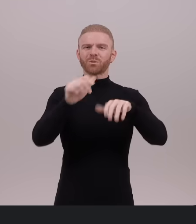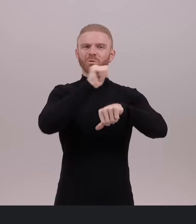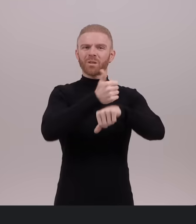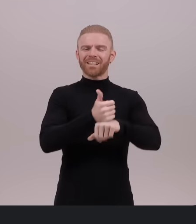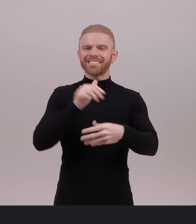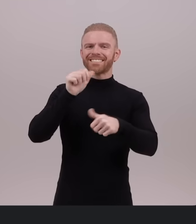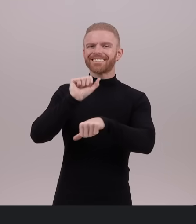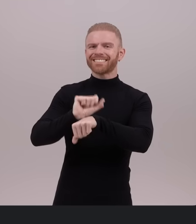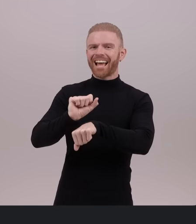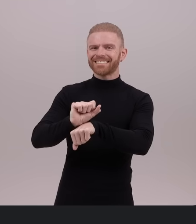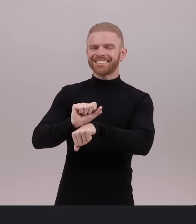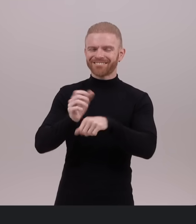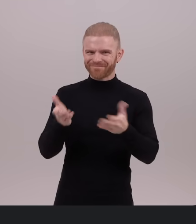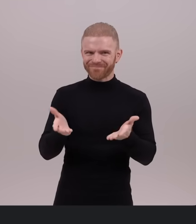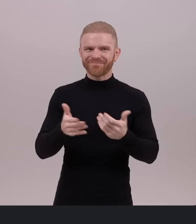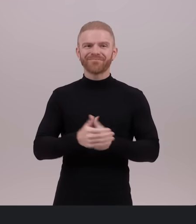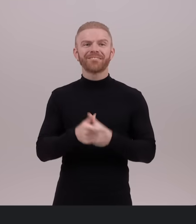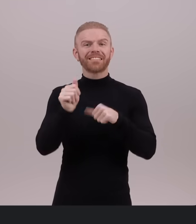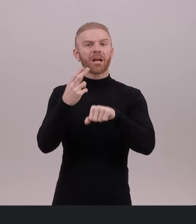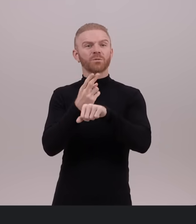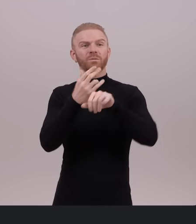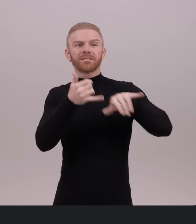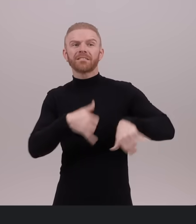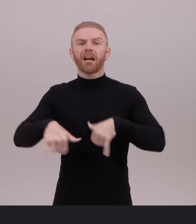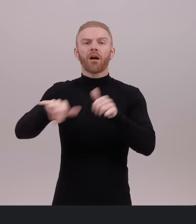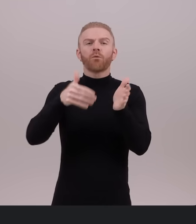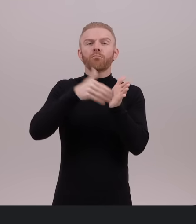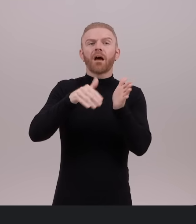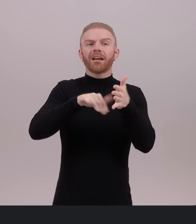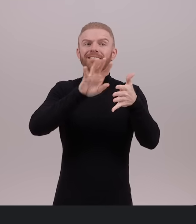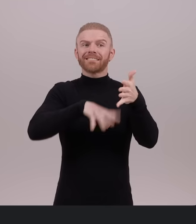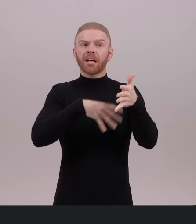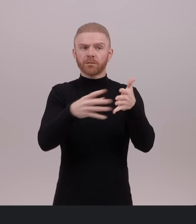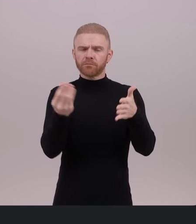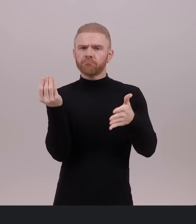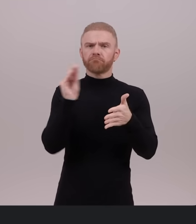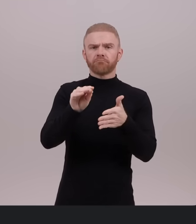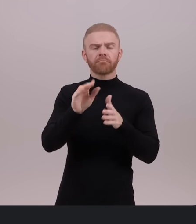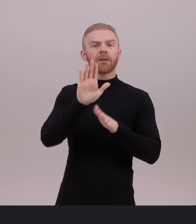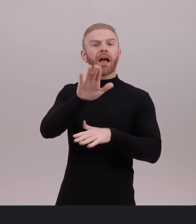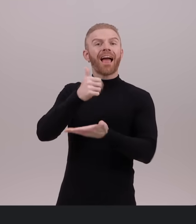You can now use standard chron scheduling to put your agents on Autopilot.